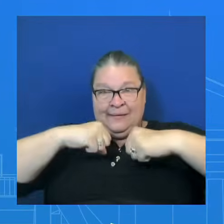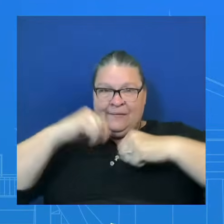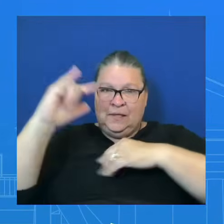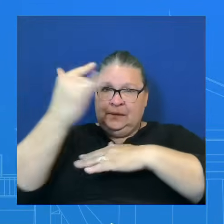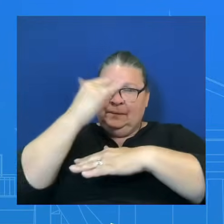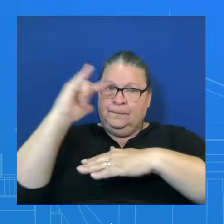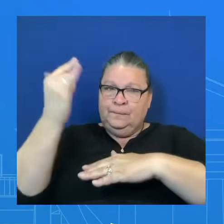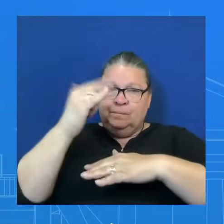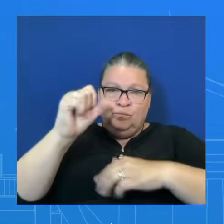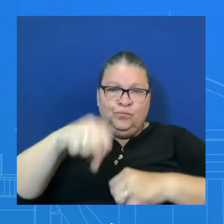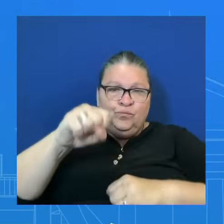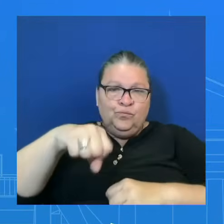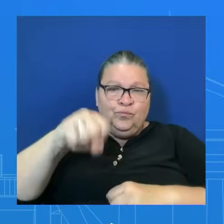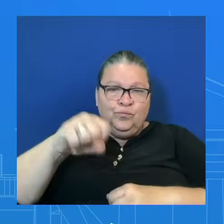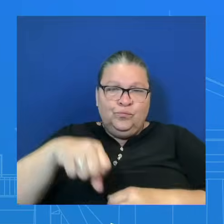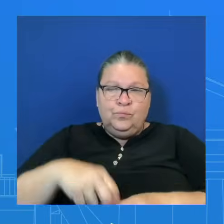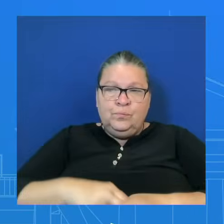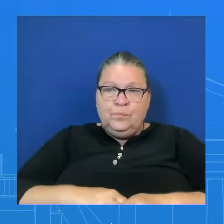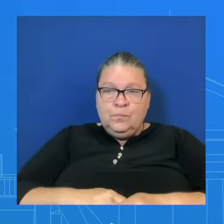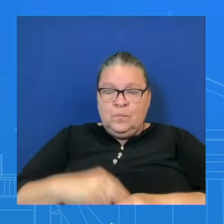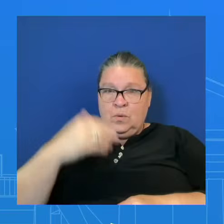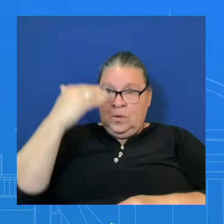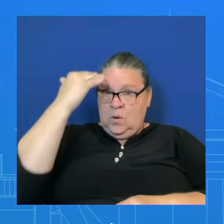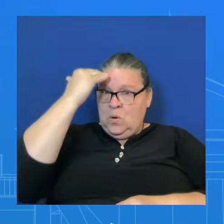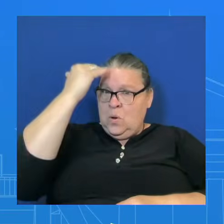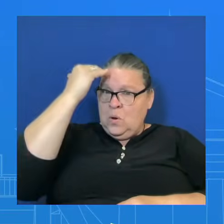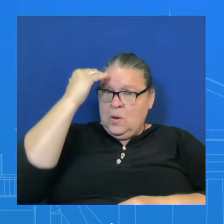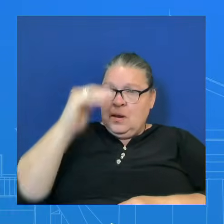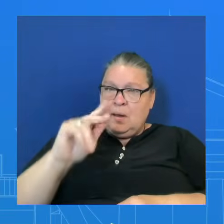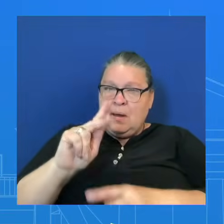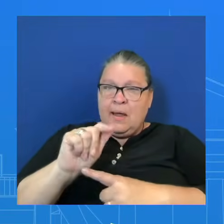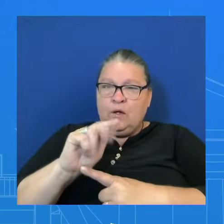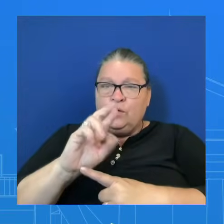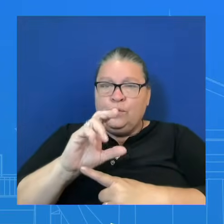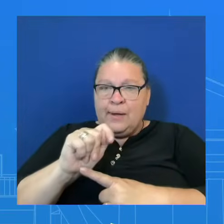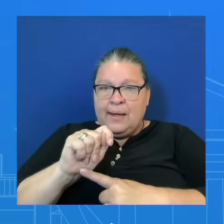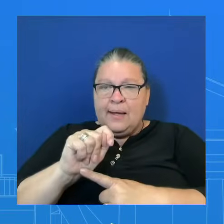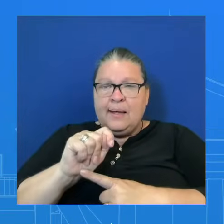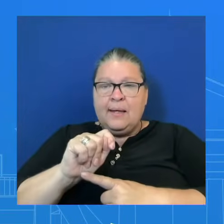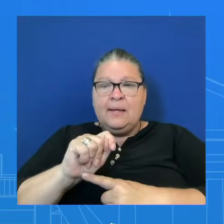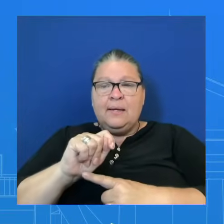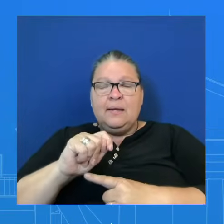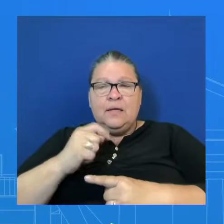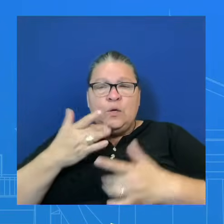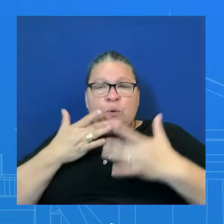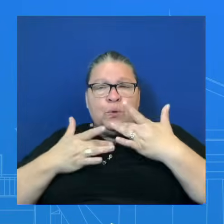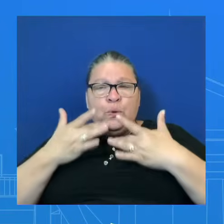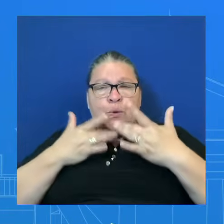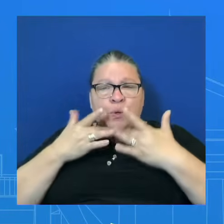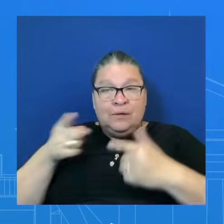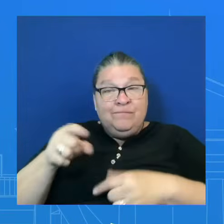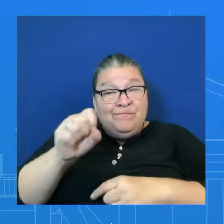Mr. Kirby: They are. There's not a lot of them, either in our inventory or the inventory of nations that have purchased them.